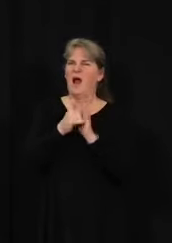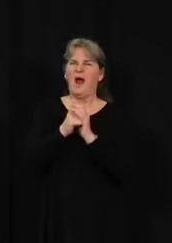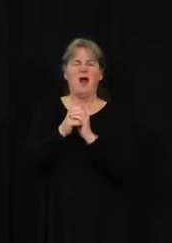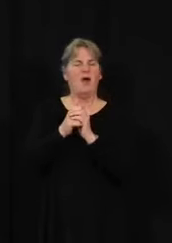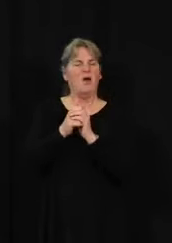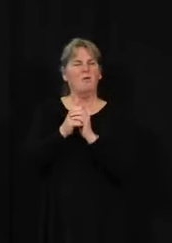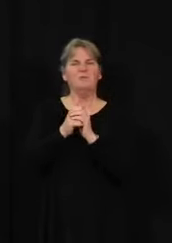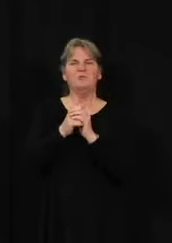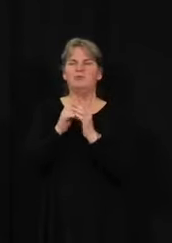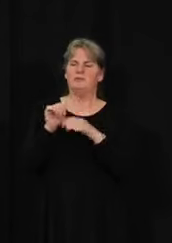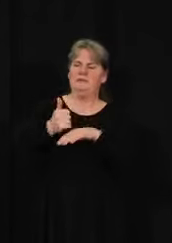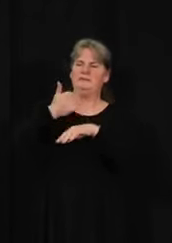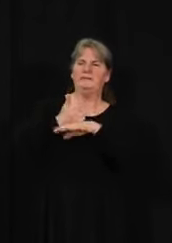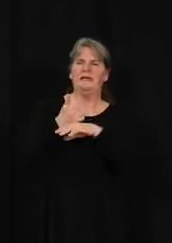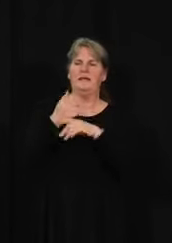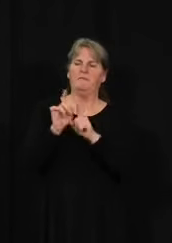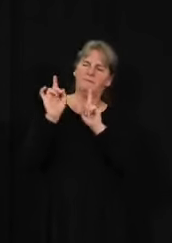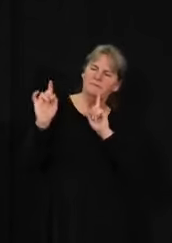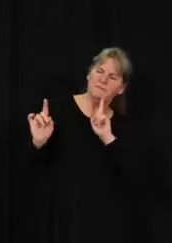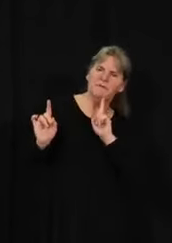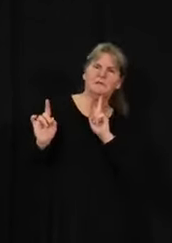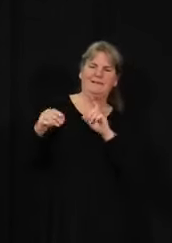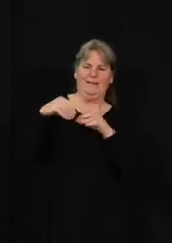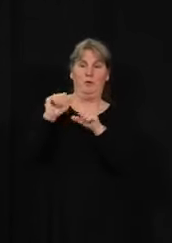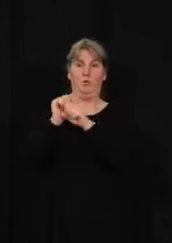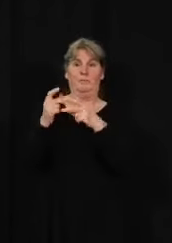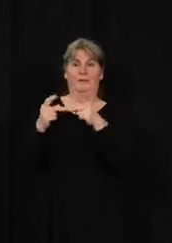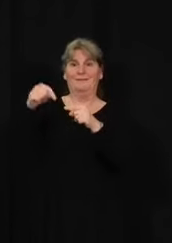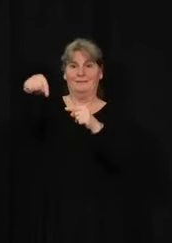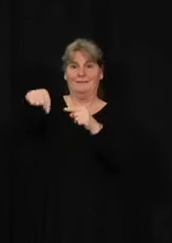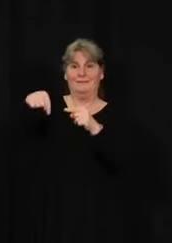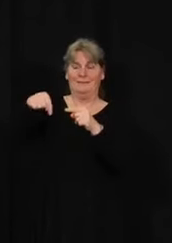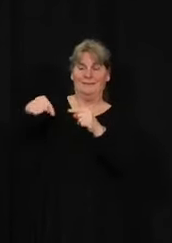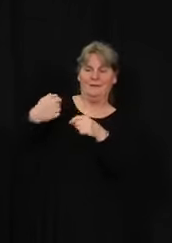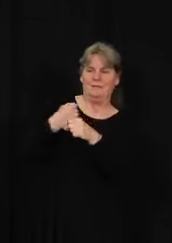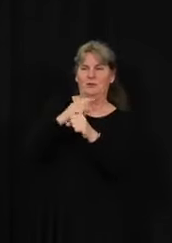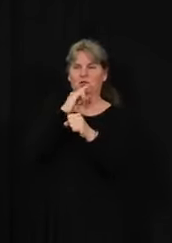how to promote for instance physical distancing within a workplace, how to make sure that